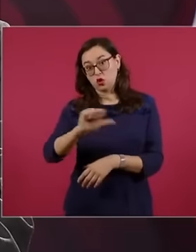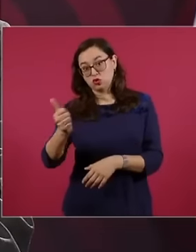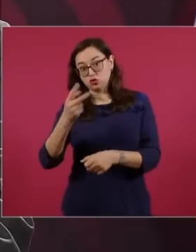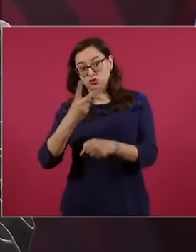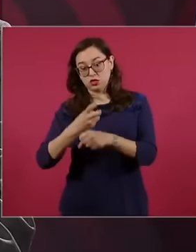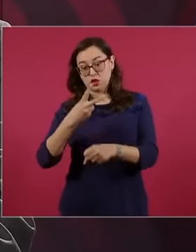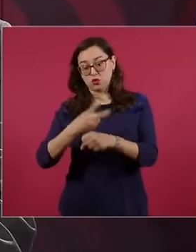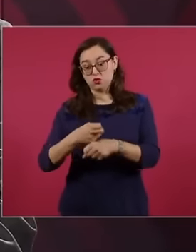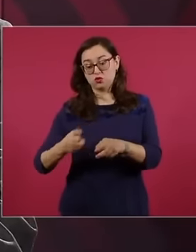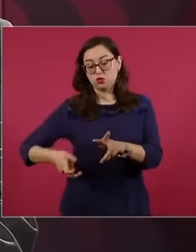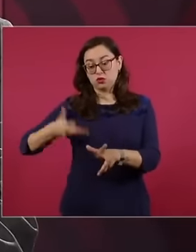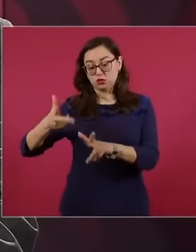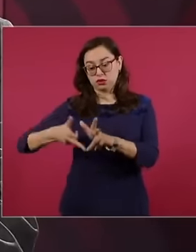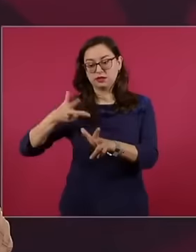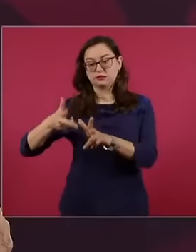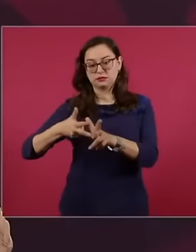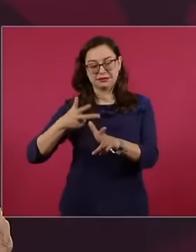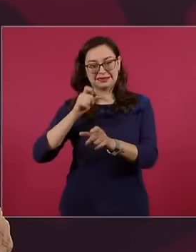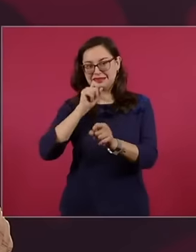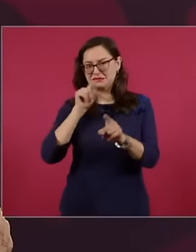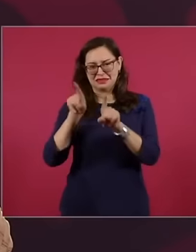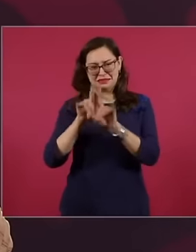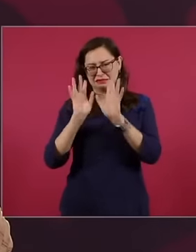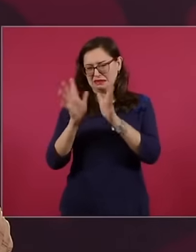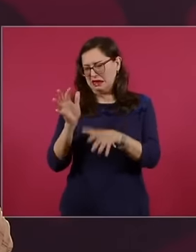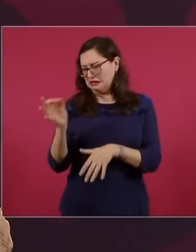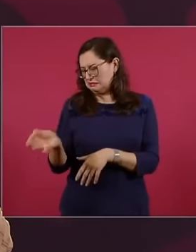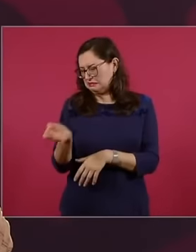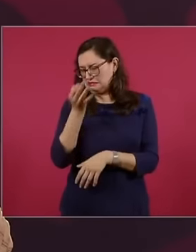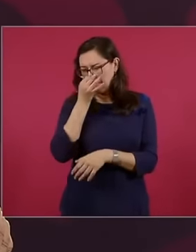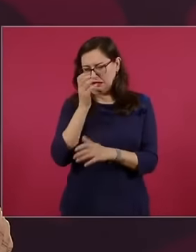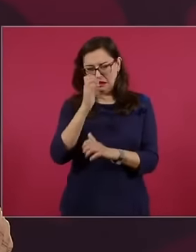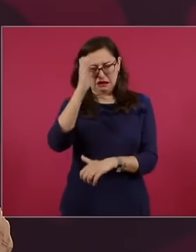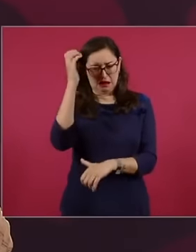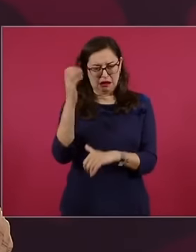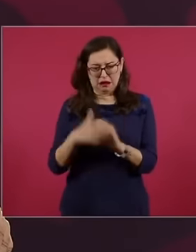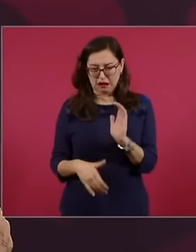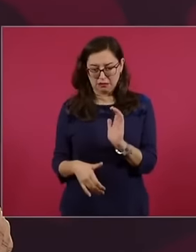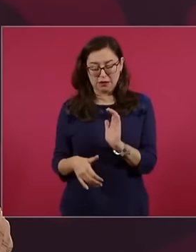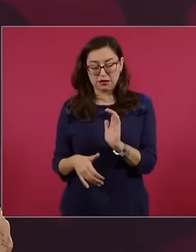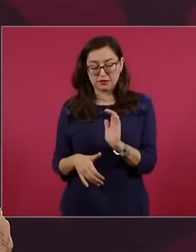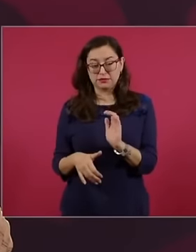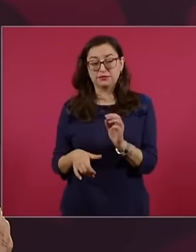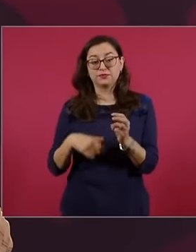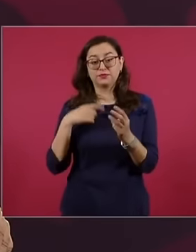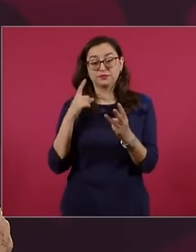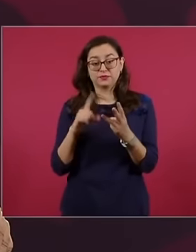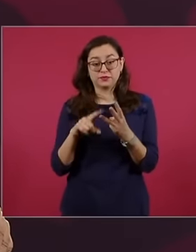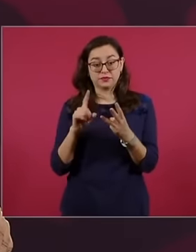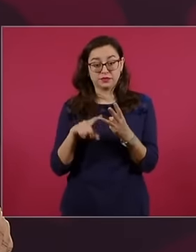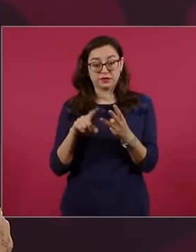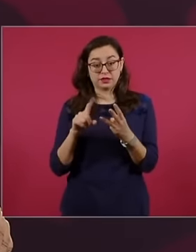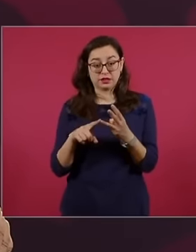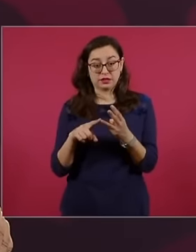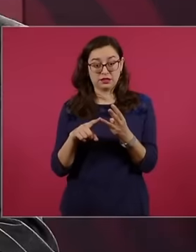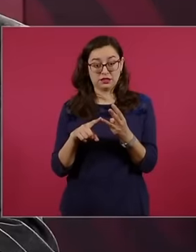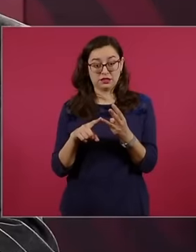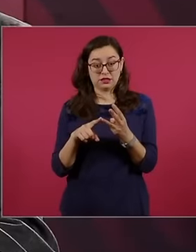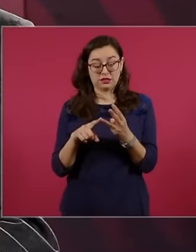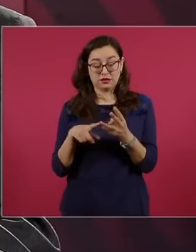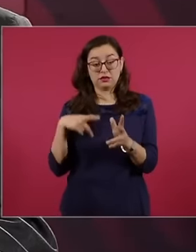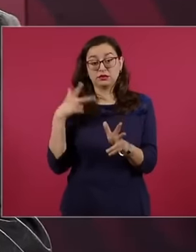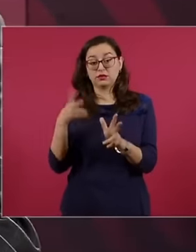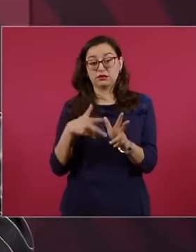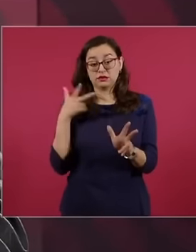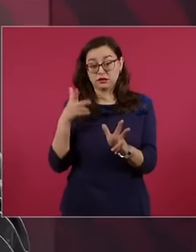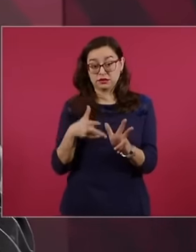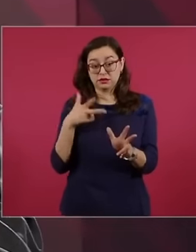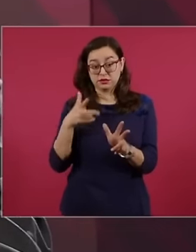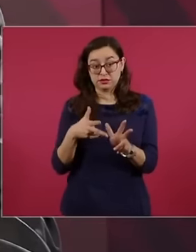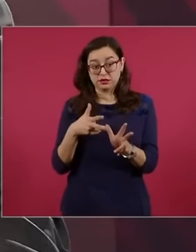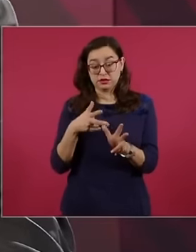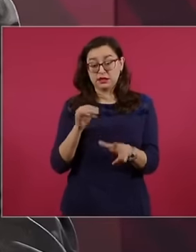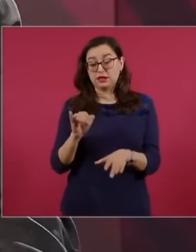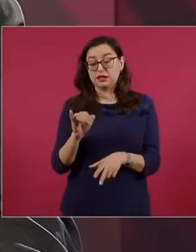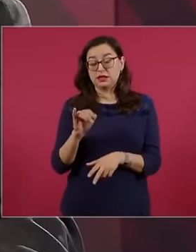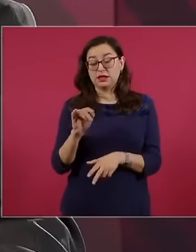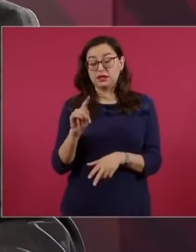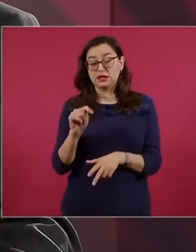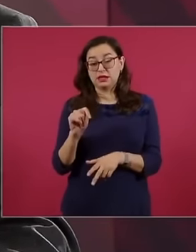Cucos Railway is very advanced. to Palenque and already working on the Istepec railway to the